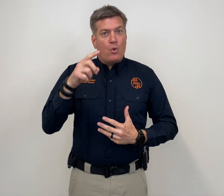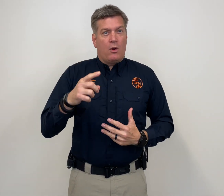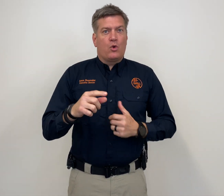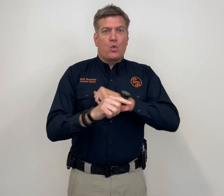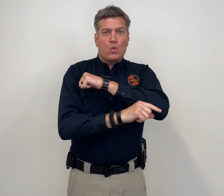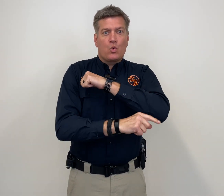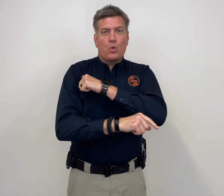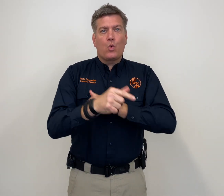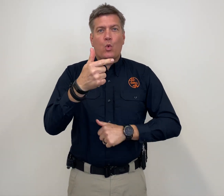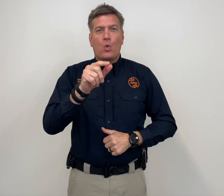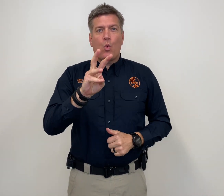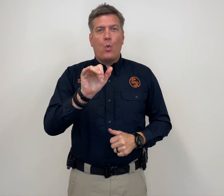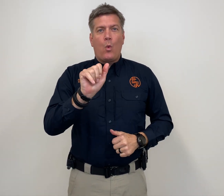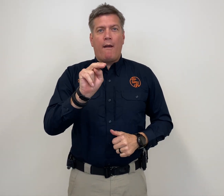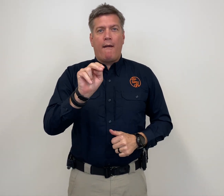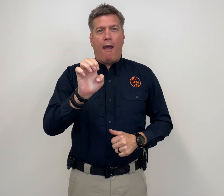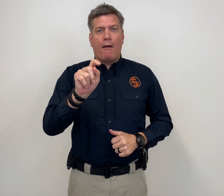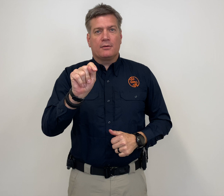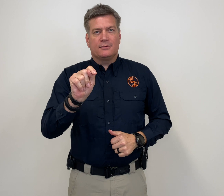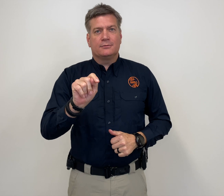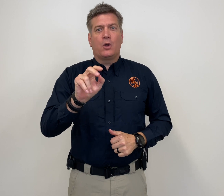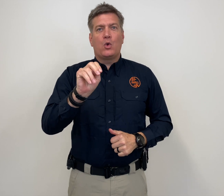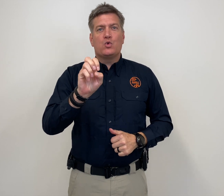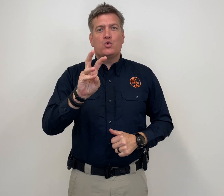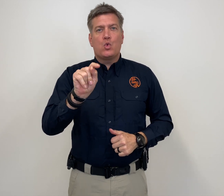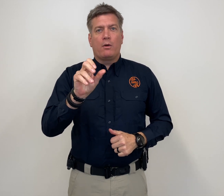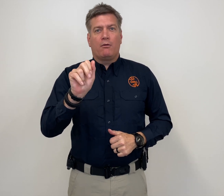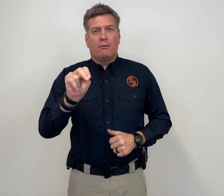today Gwinnett Newton Rockdale County